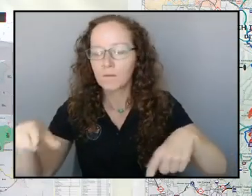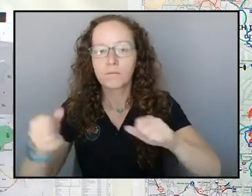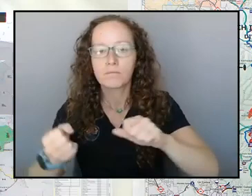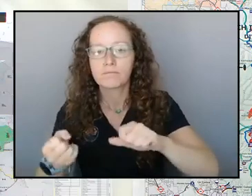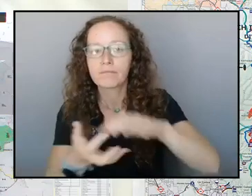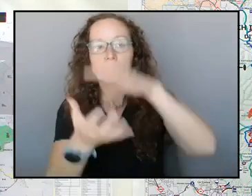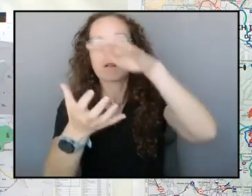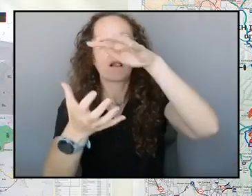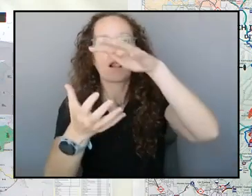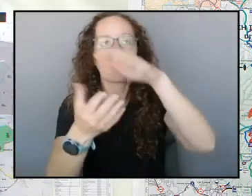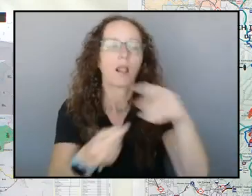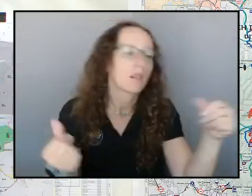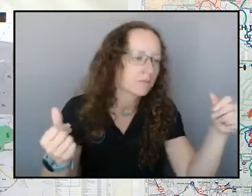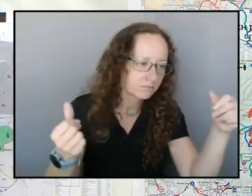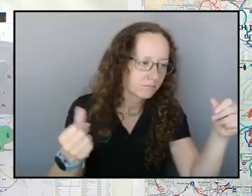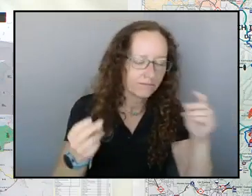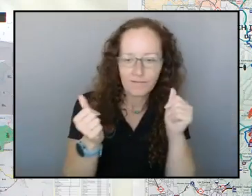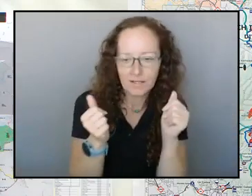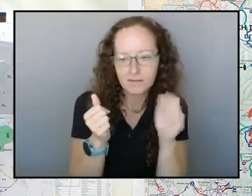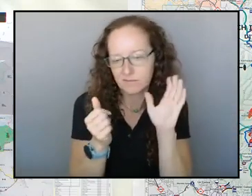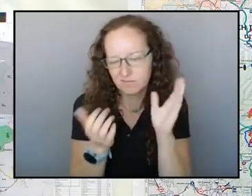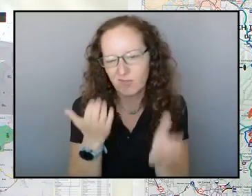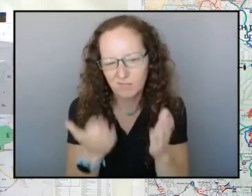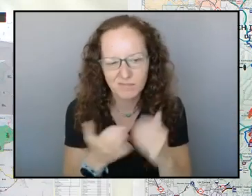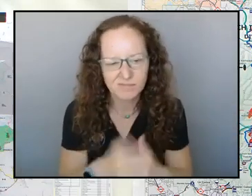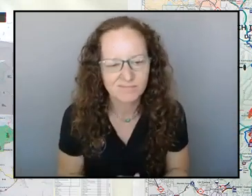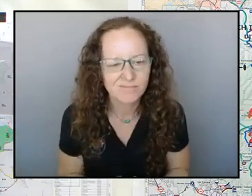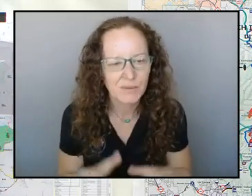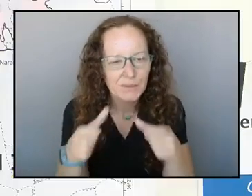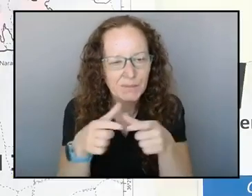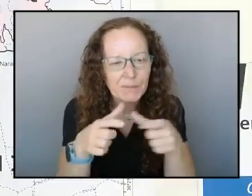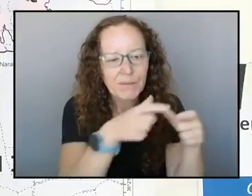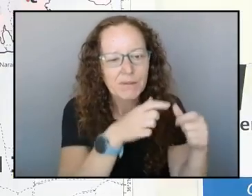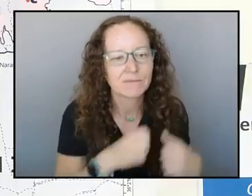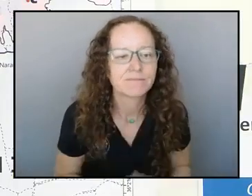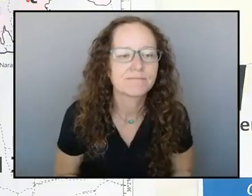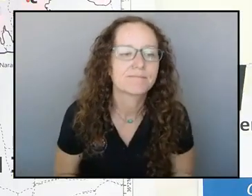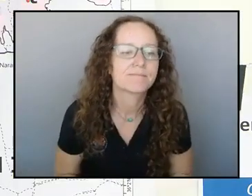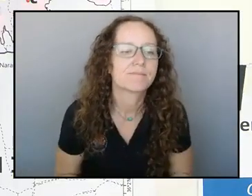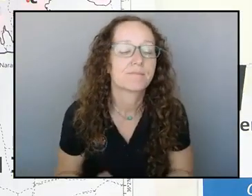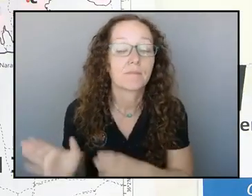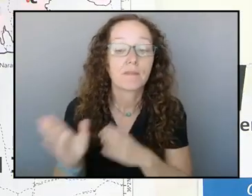little lifetime. As we move into Thursday and Friday that is